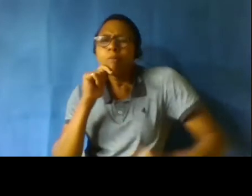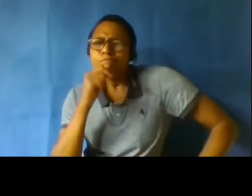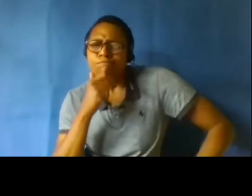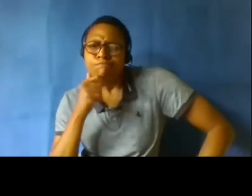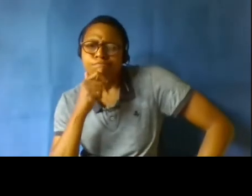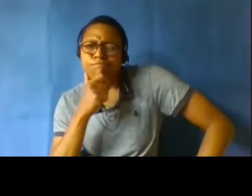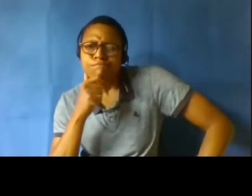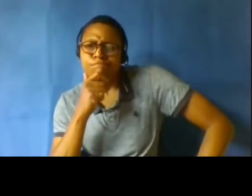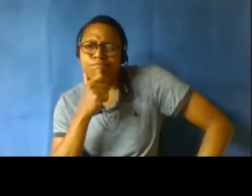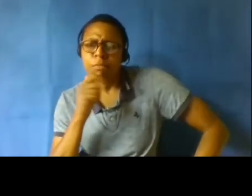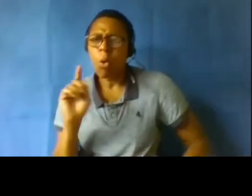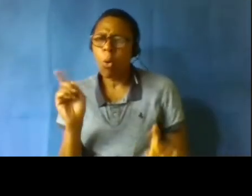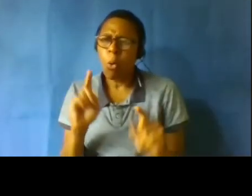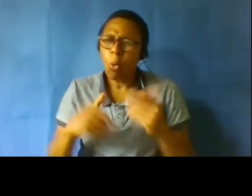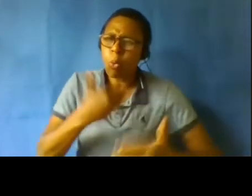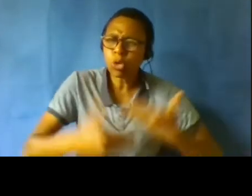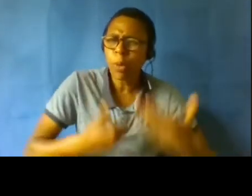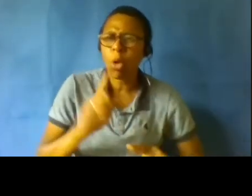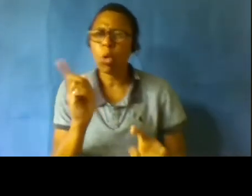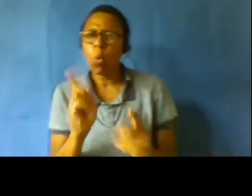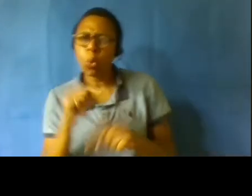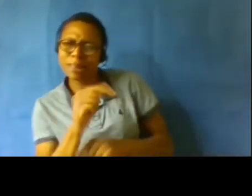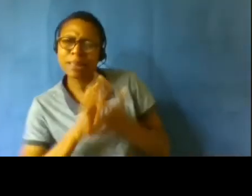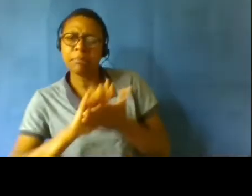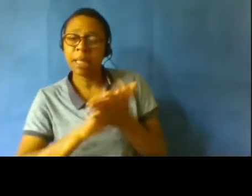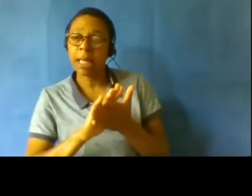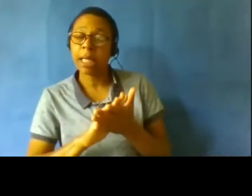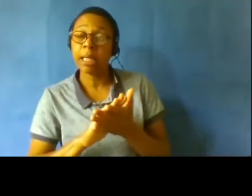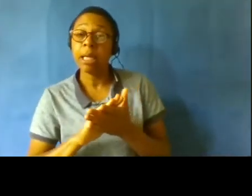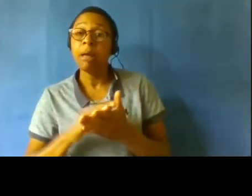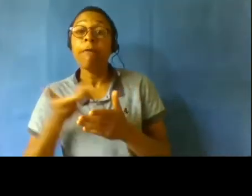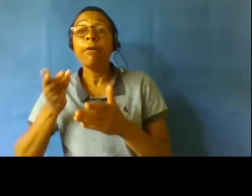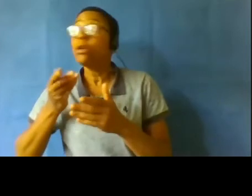world assigns to her in this way her performance reframes representations of